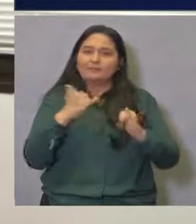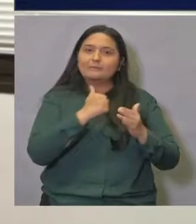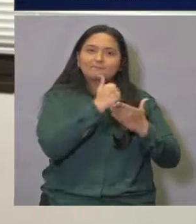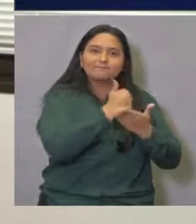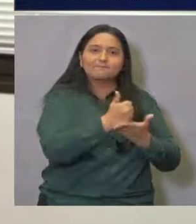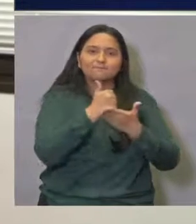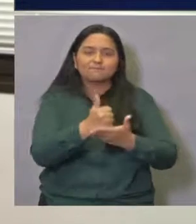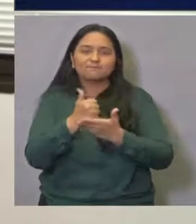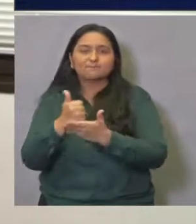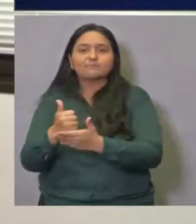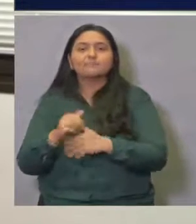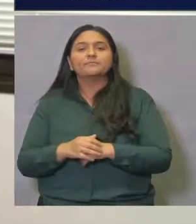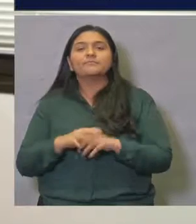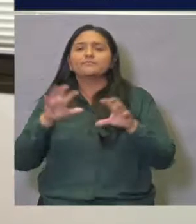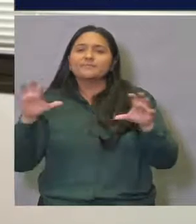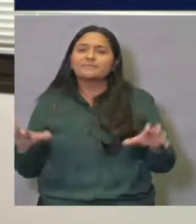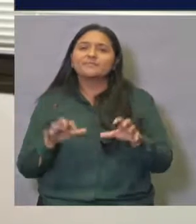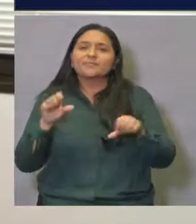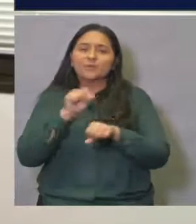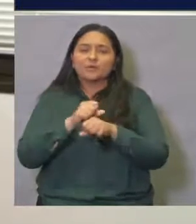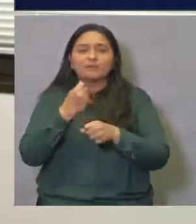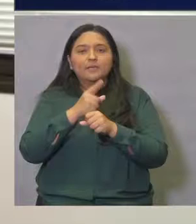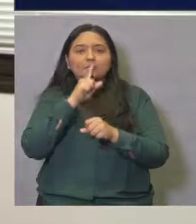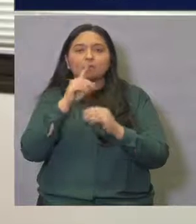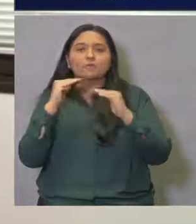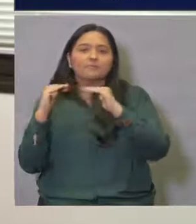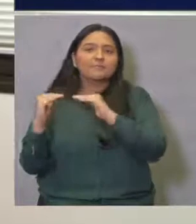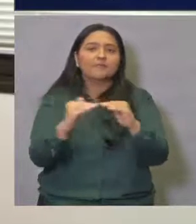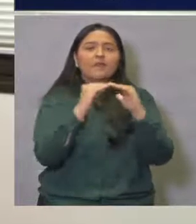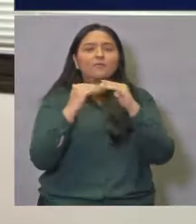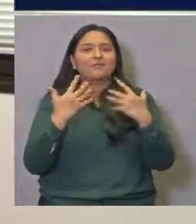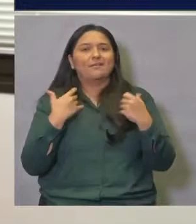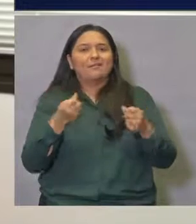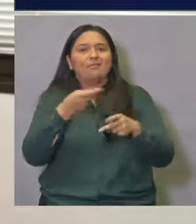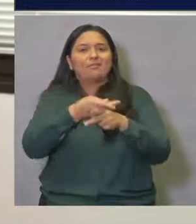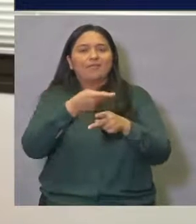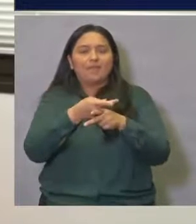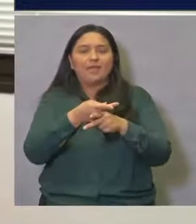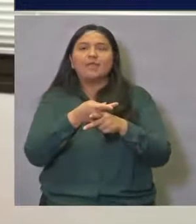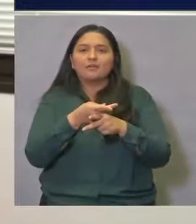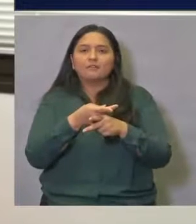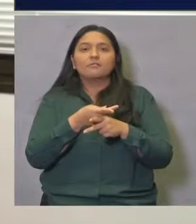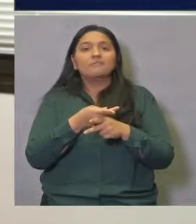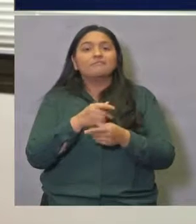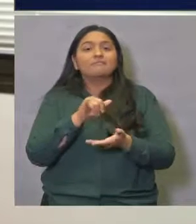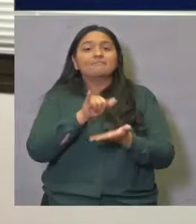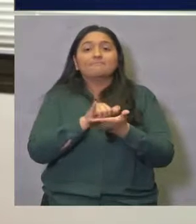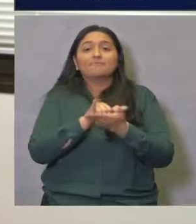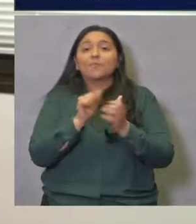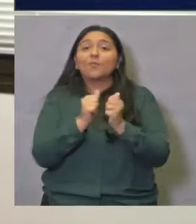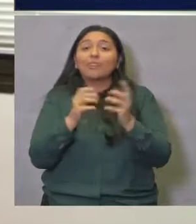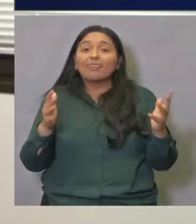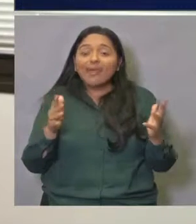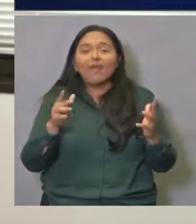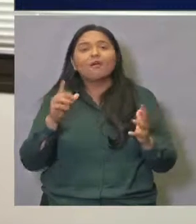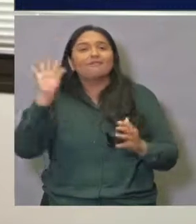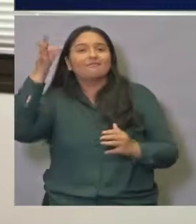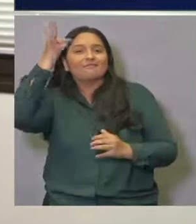SALUD MENTAL.